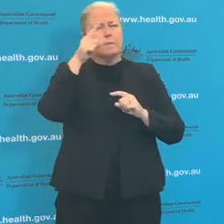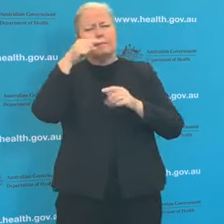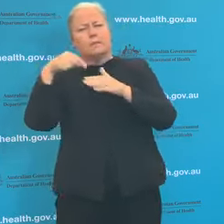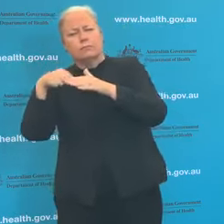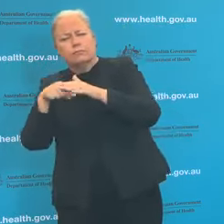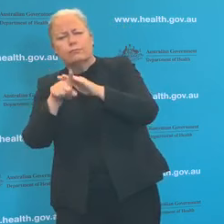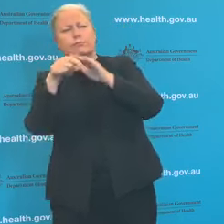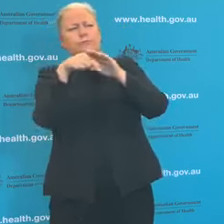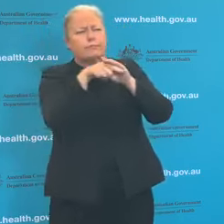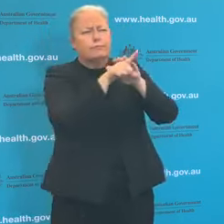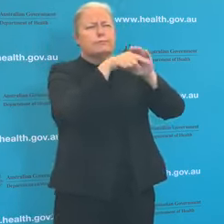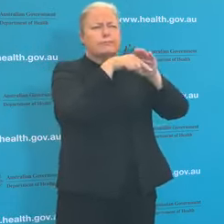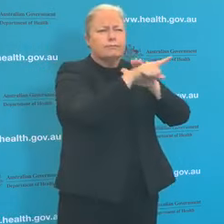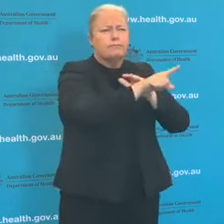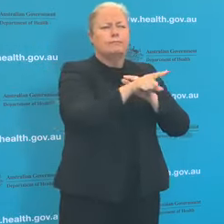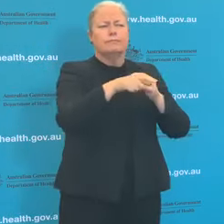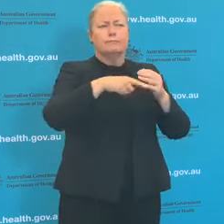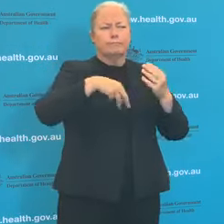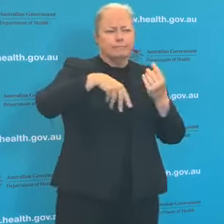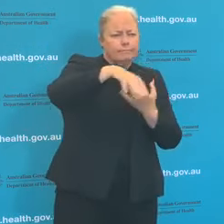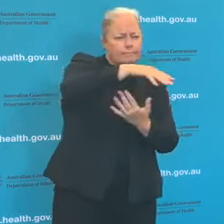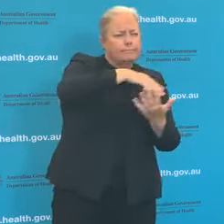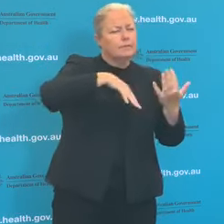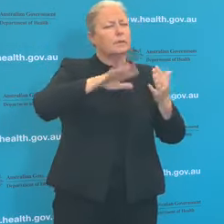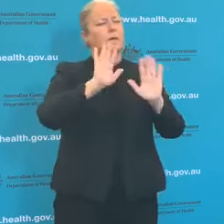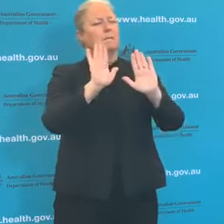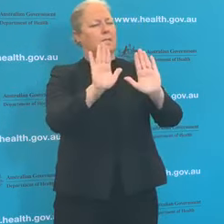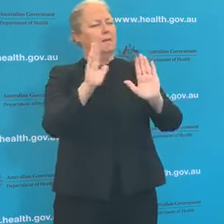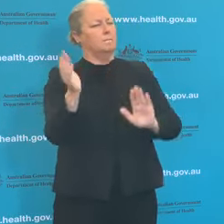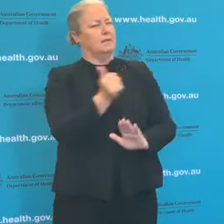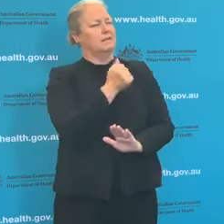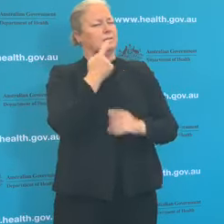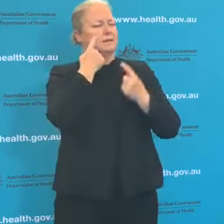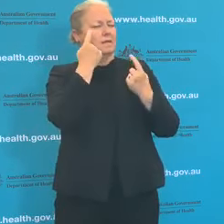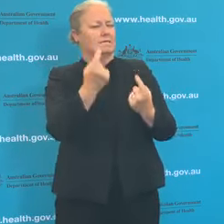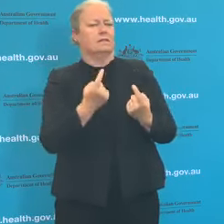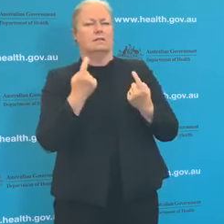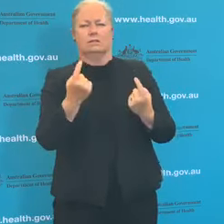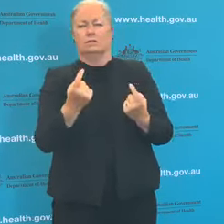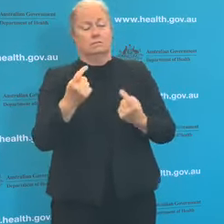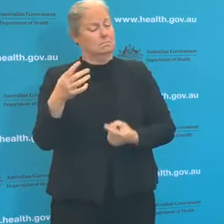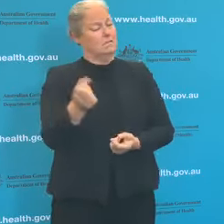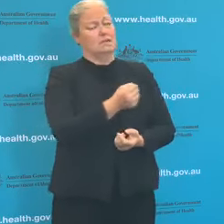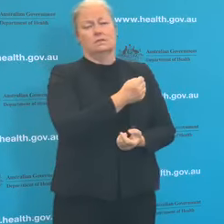just have to continue to be careful all the time. We still have to practise that